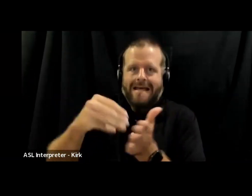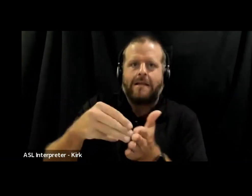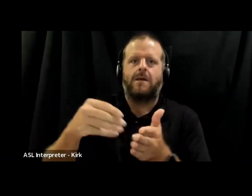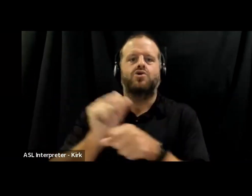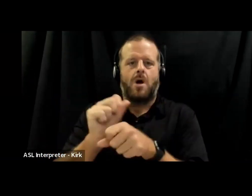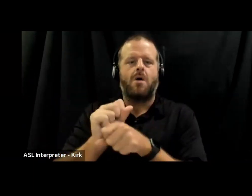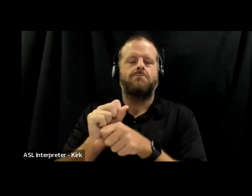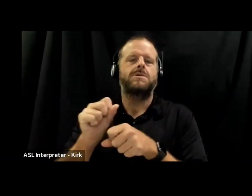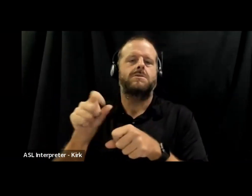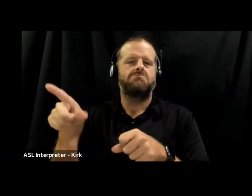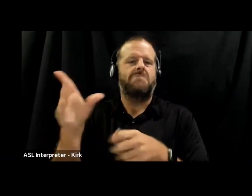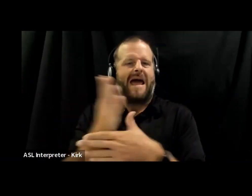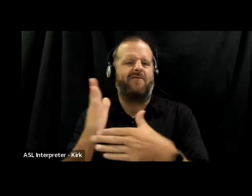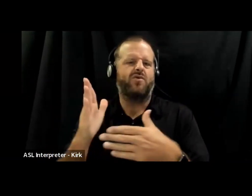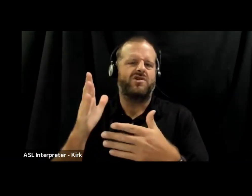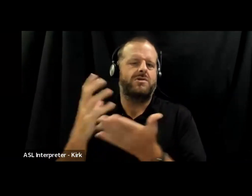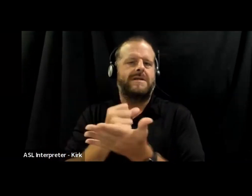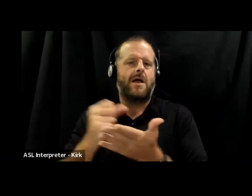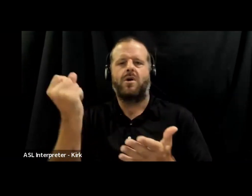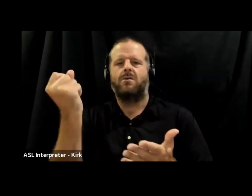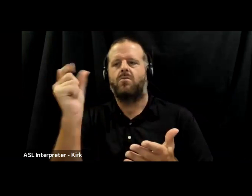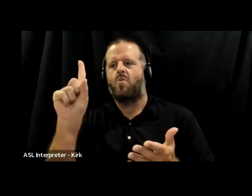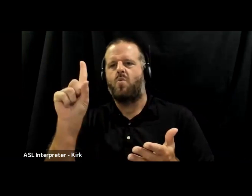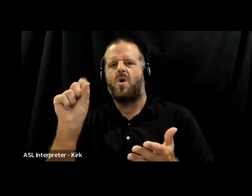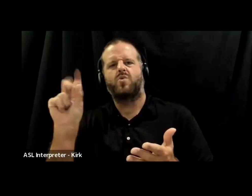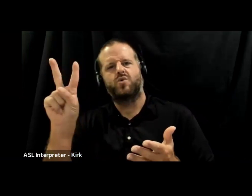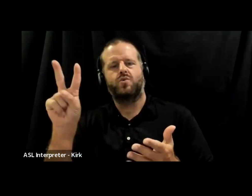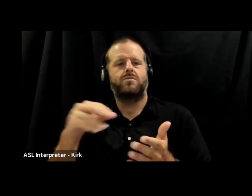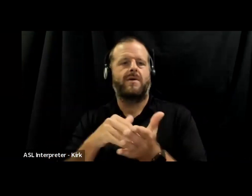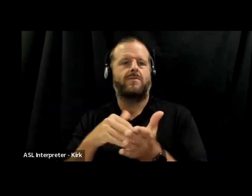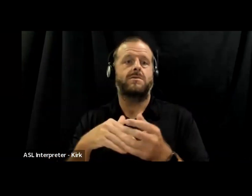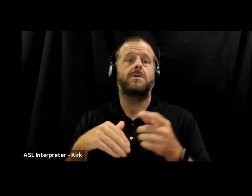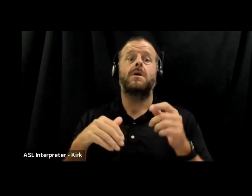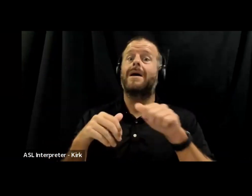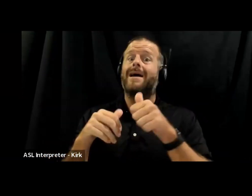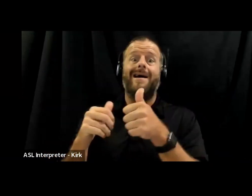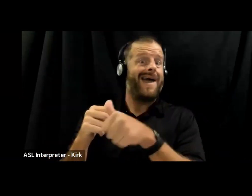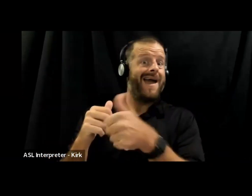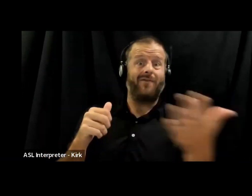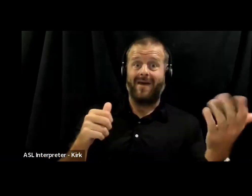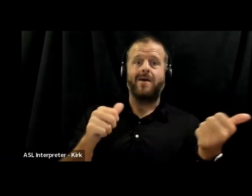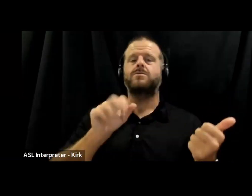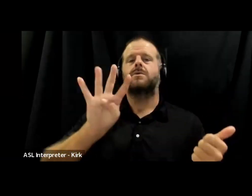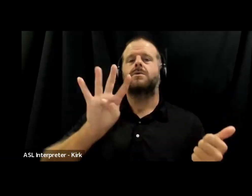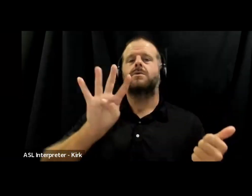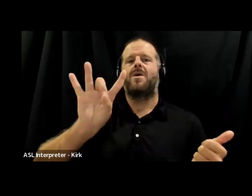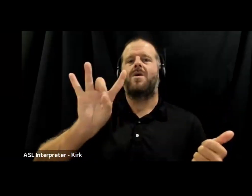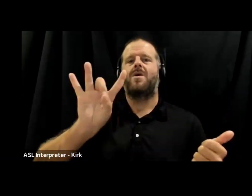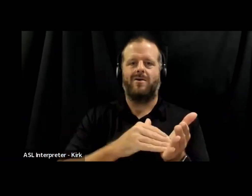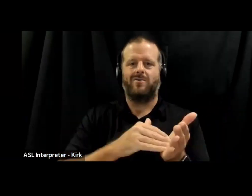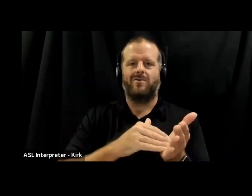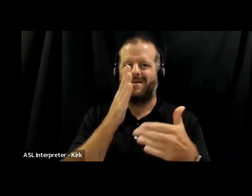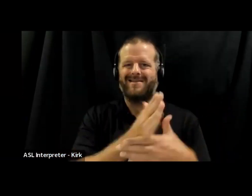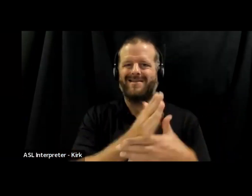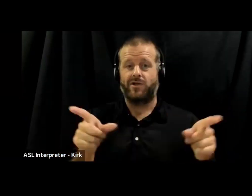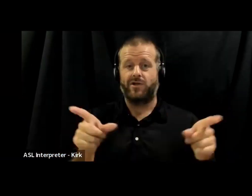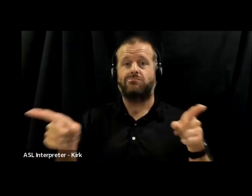The everybody else 48, 000 is the average. So, if you're looking at that population, but this